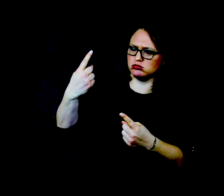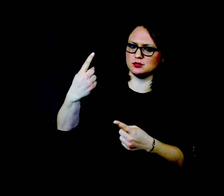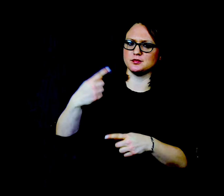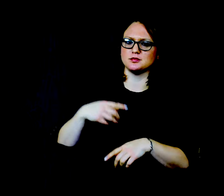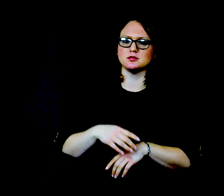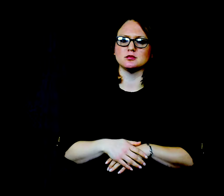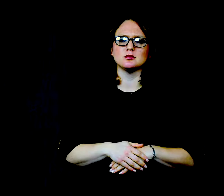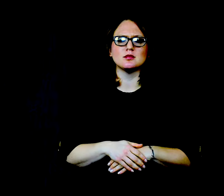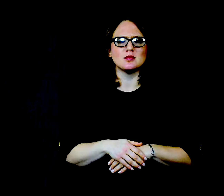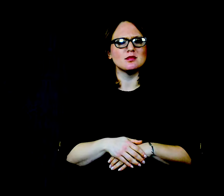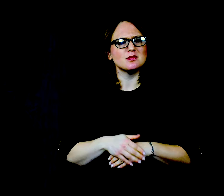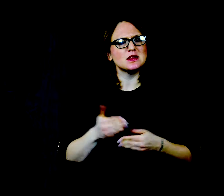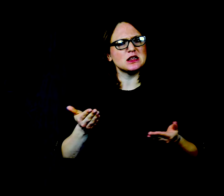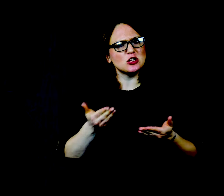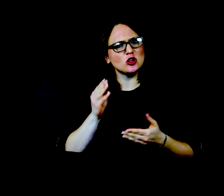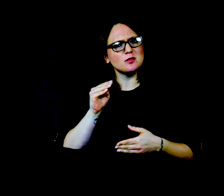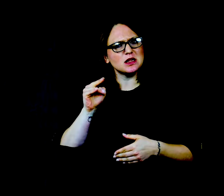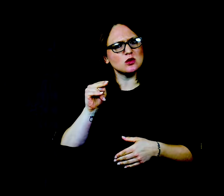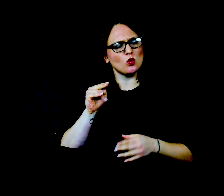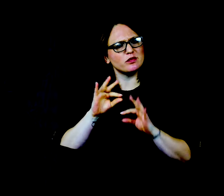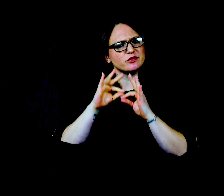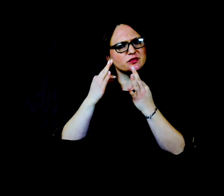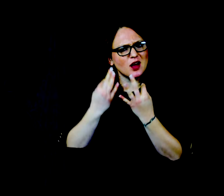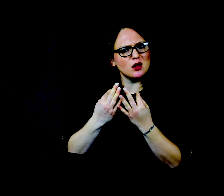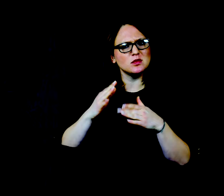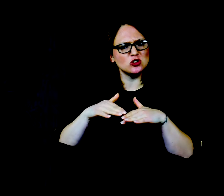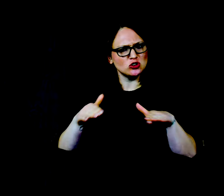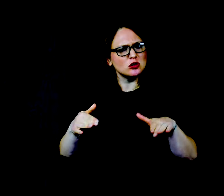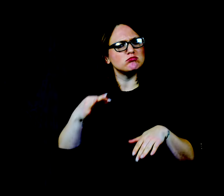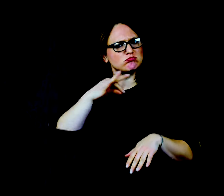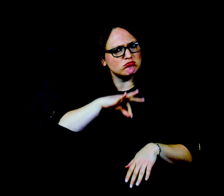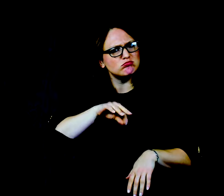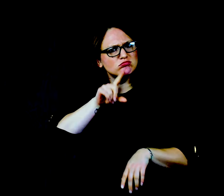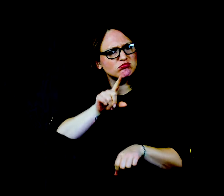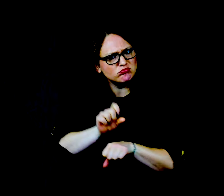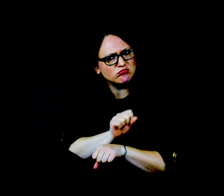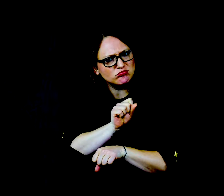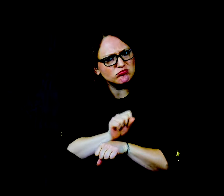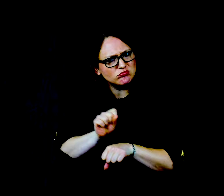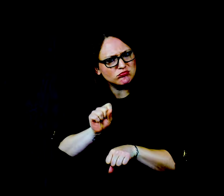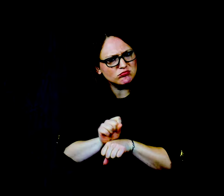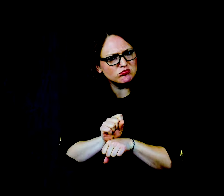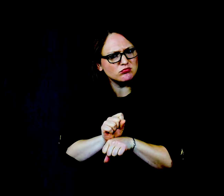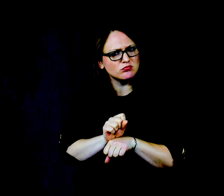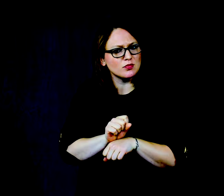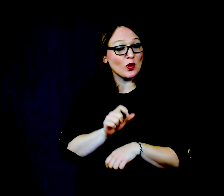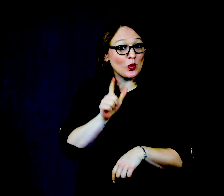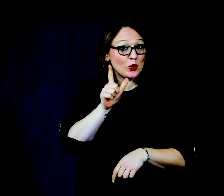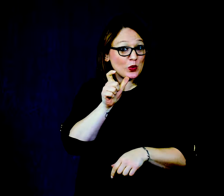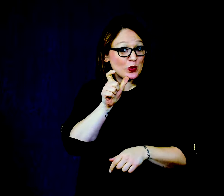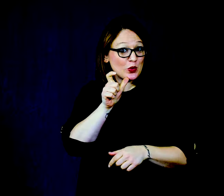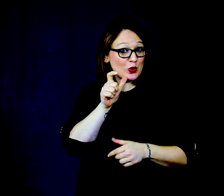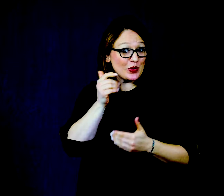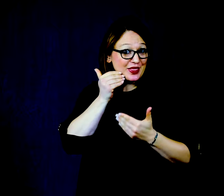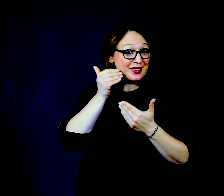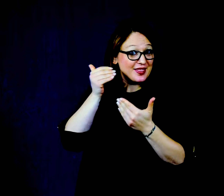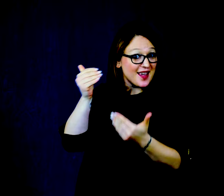have benefited from the public policy set in place by